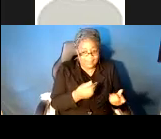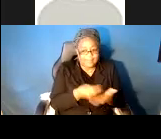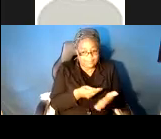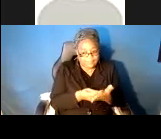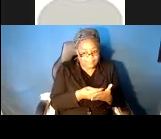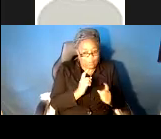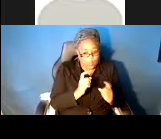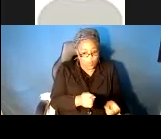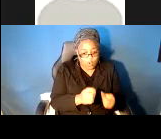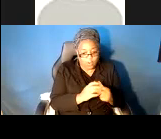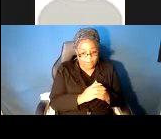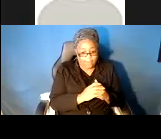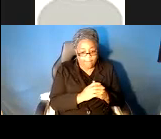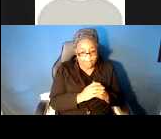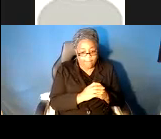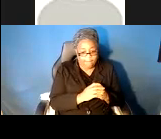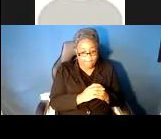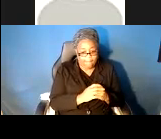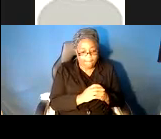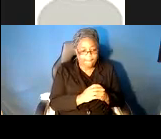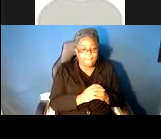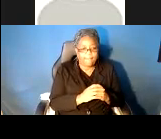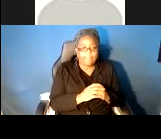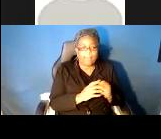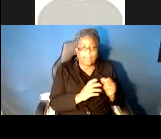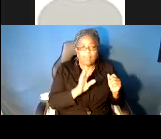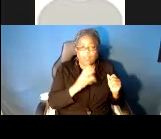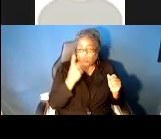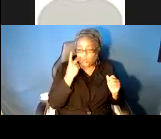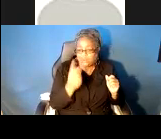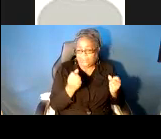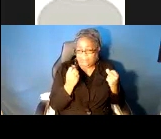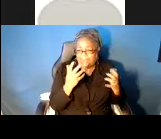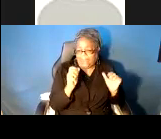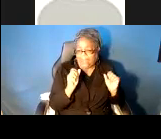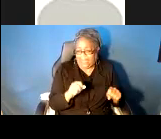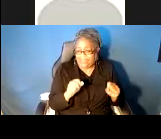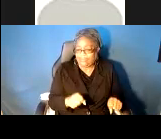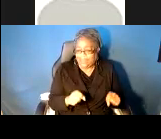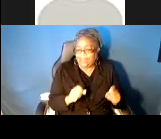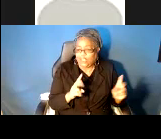Budgets are where we see many eligibility issues and what I present now is an overview